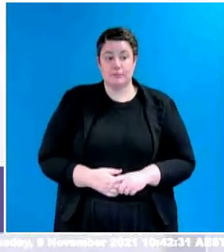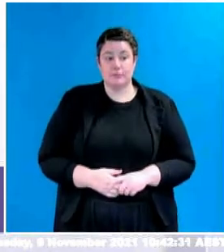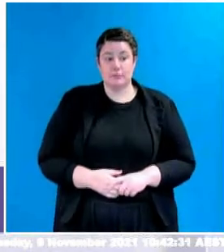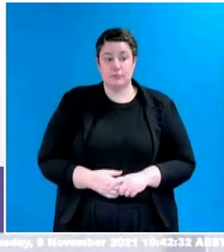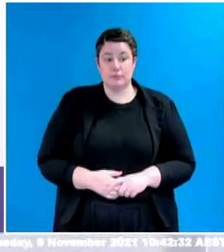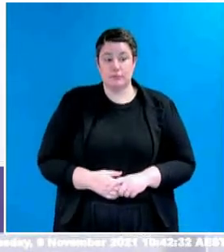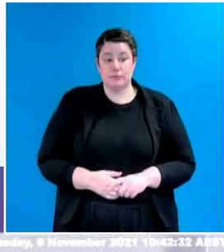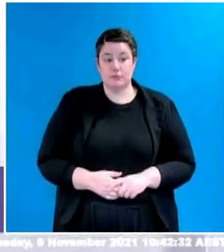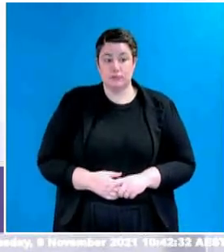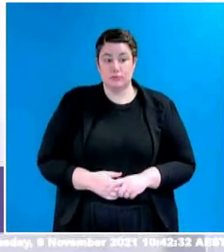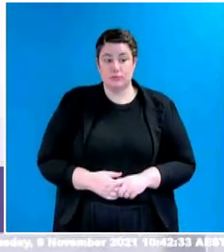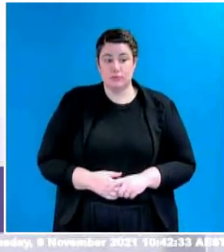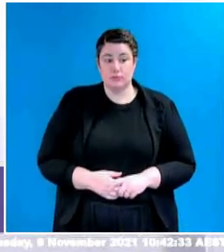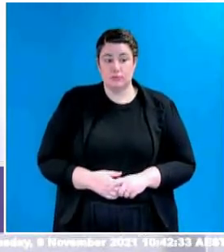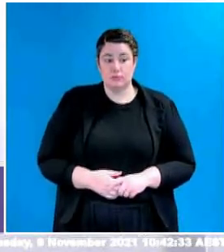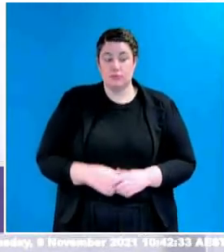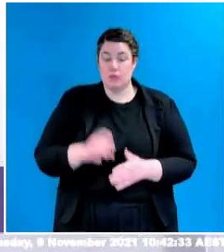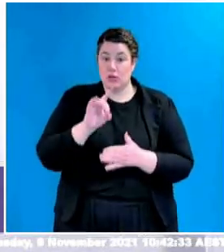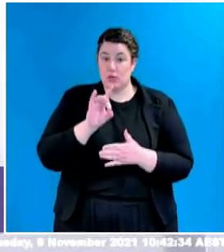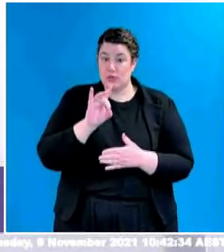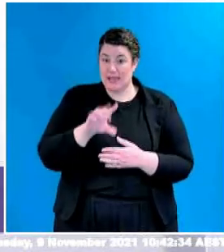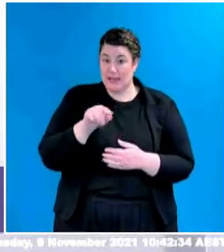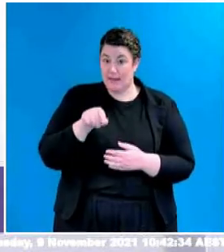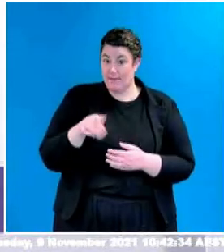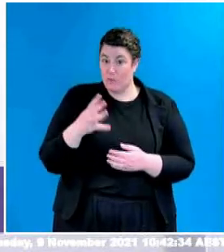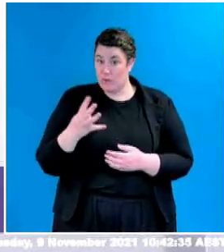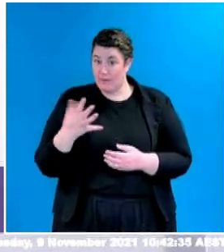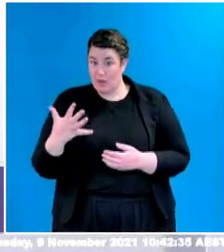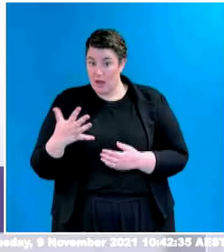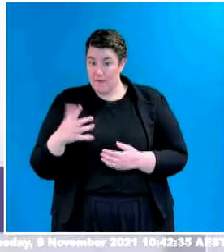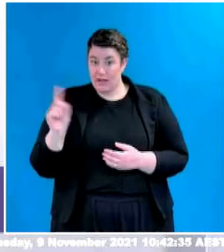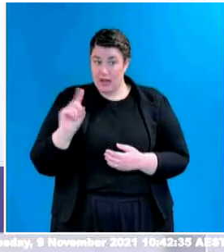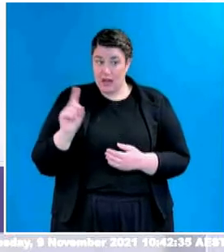It is now nearly 10.45. When should we resume?